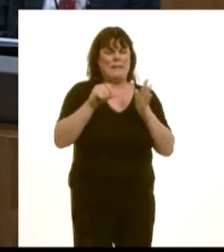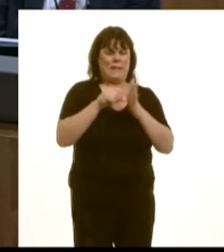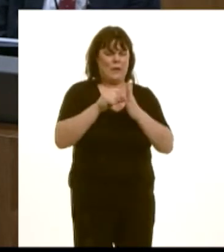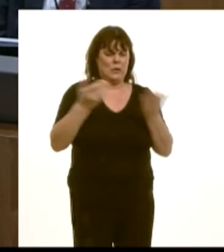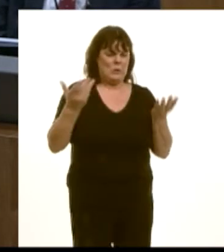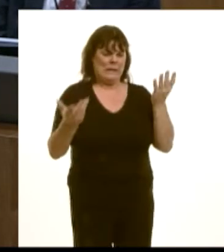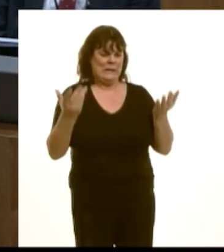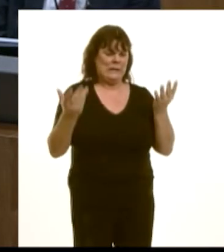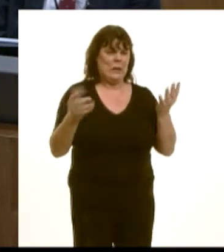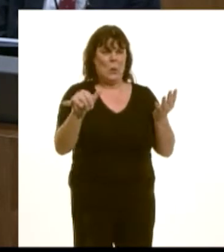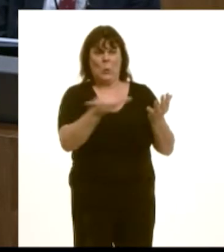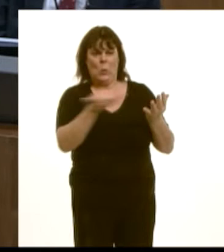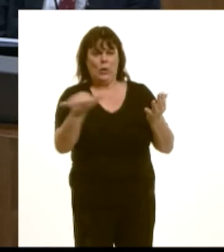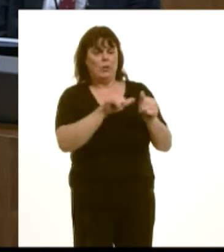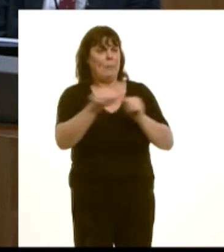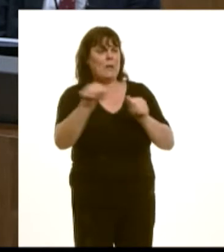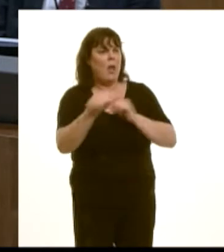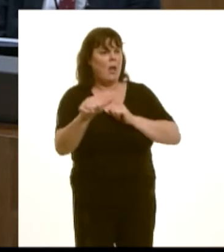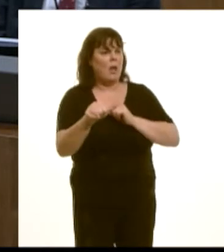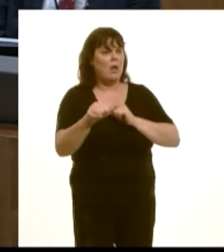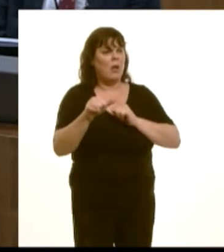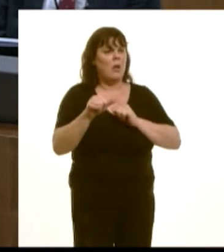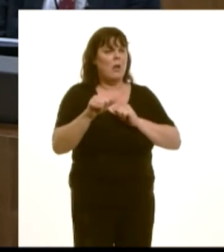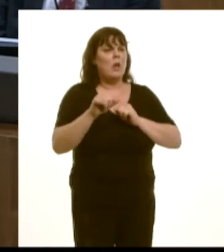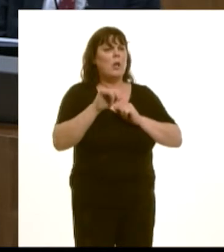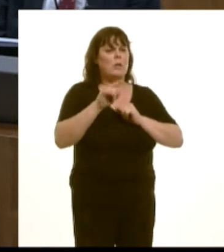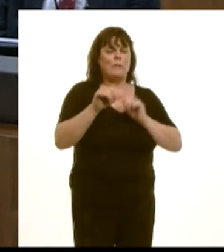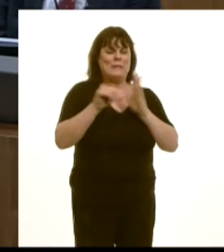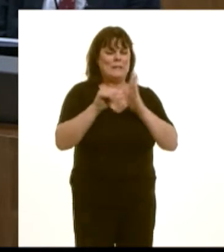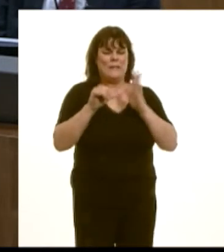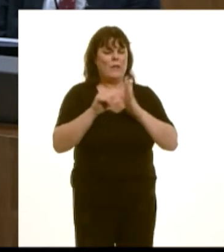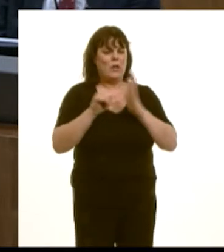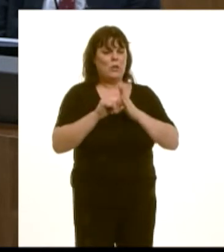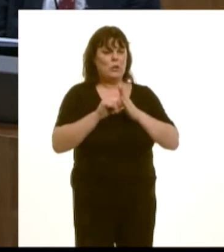medical practitioners. It is very difficult to look at the times that people wait, I